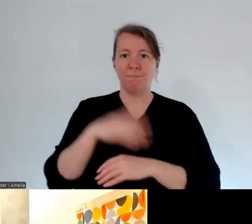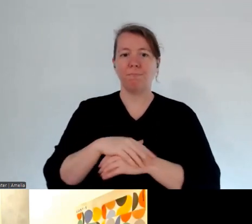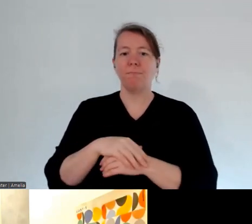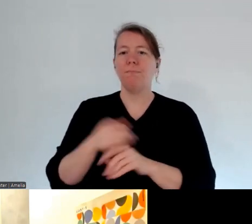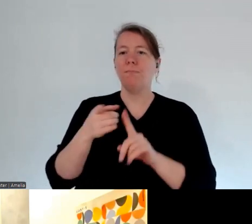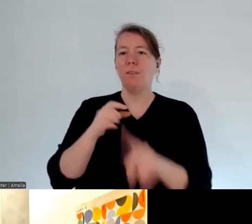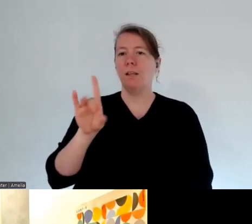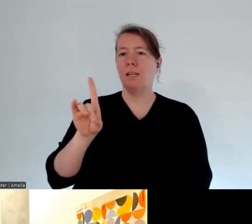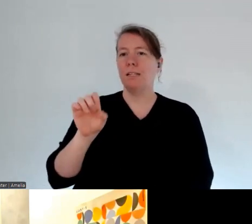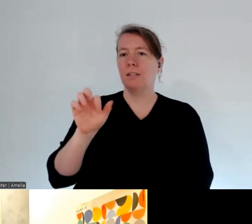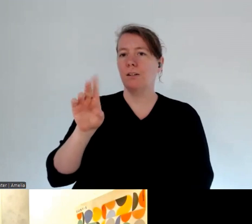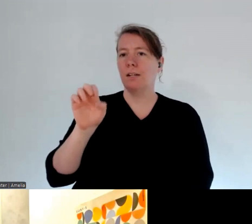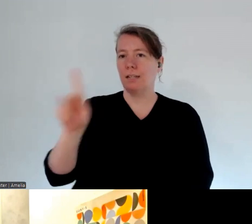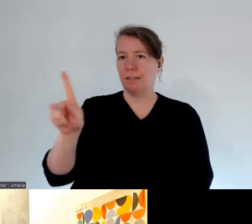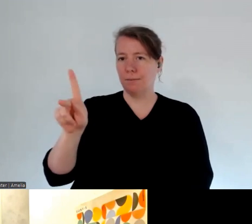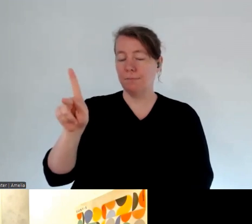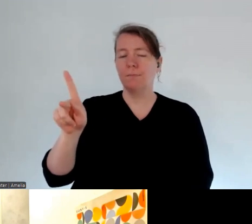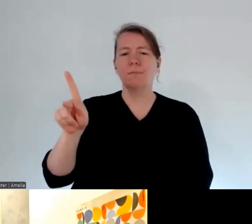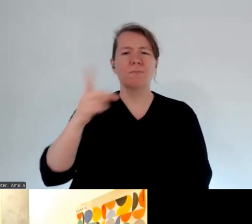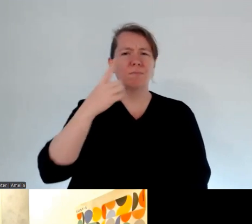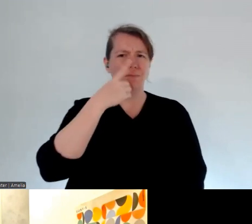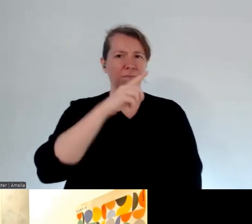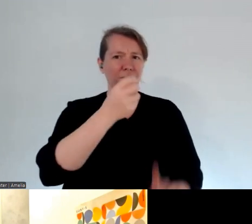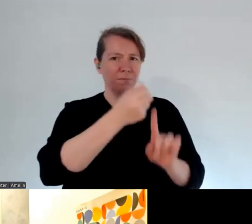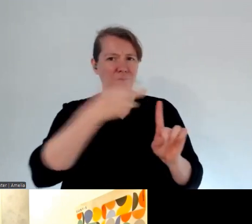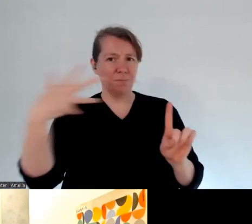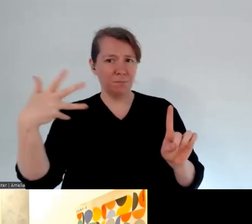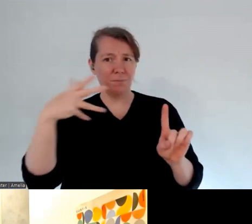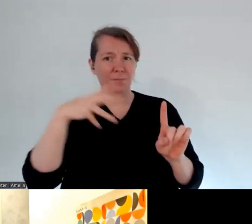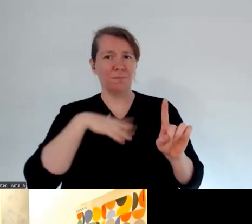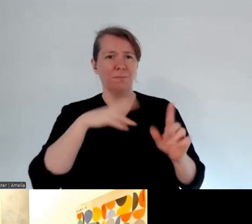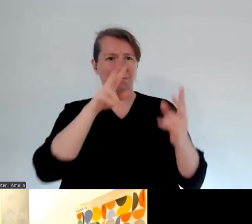Uh, can you talk a bit more about what a consultation with a student would look like?